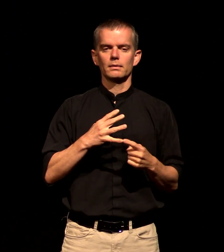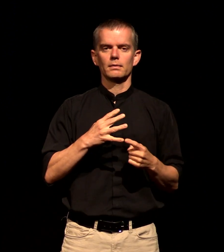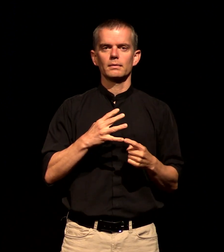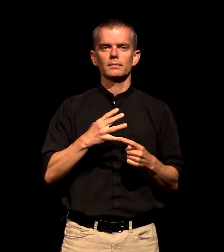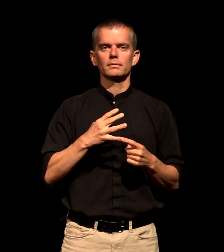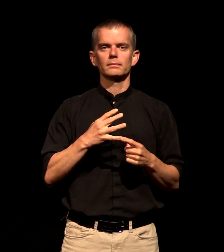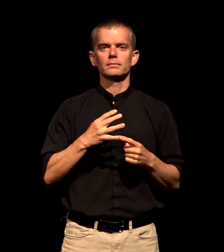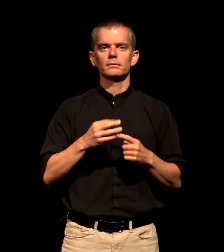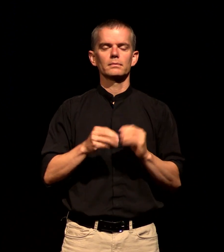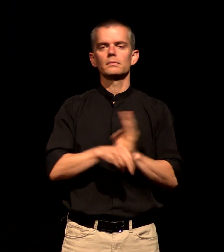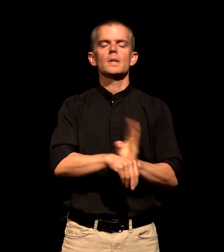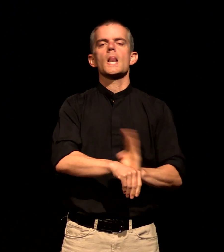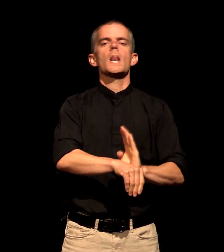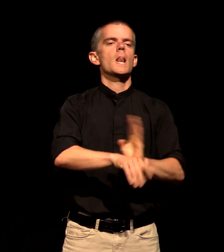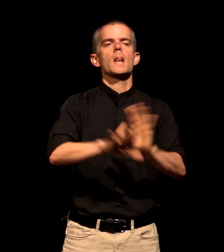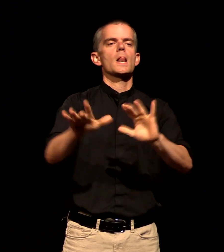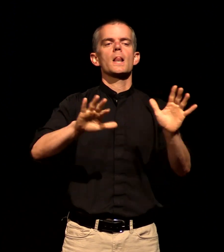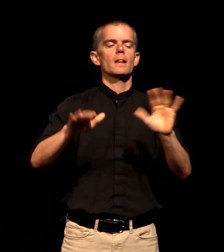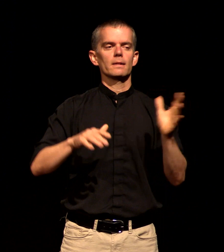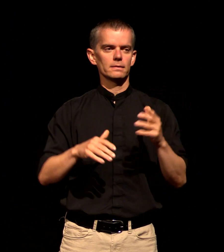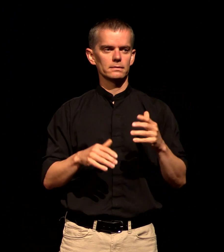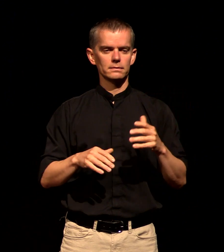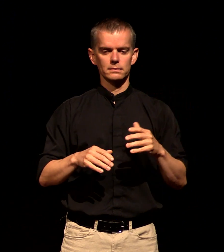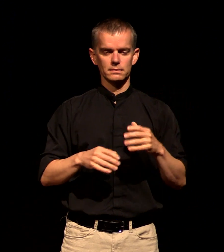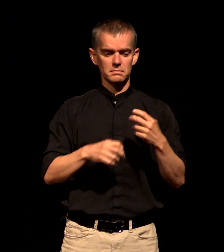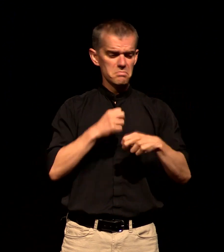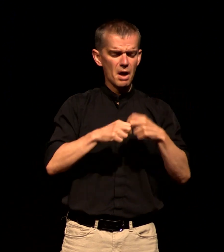called frenzy, it's fine. let's redecorate. Let's go shopping,